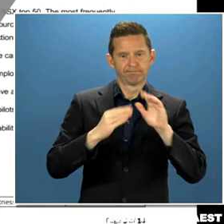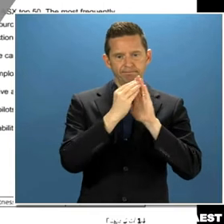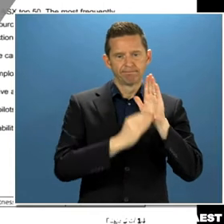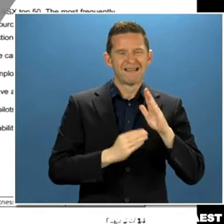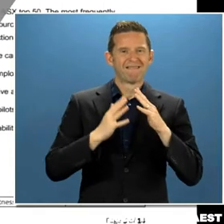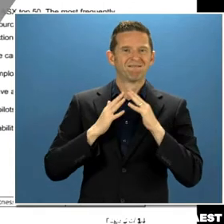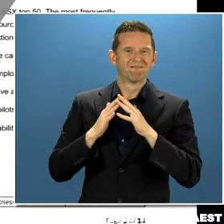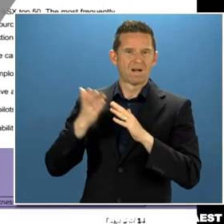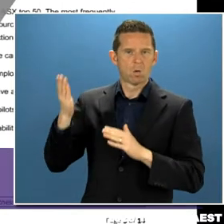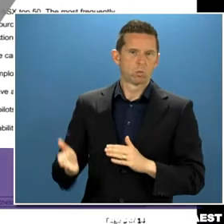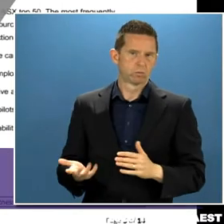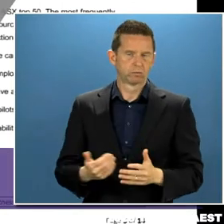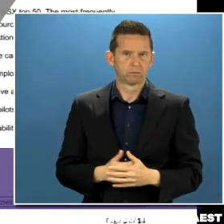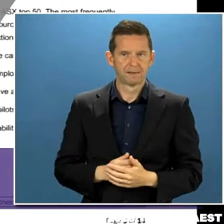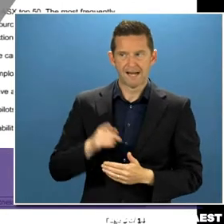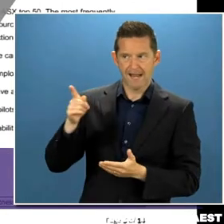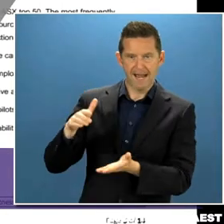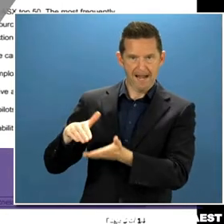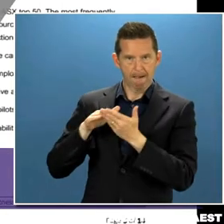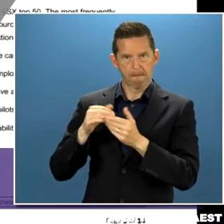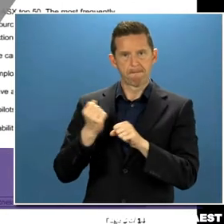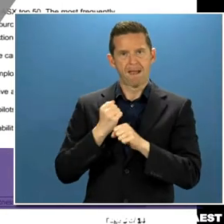that help build inclusive cultures.